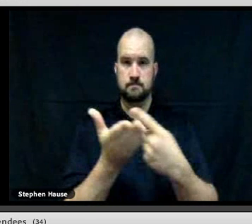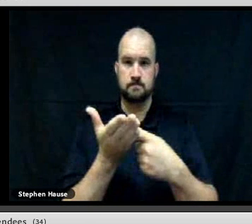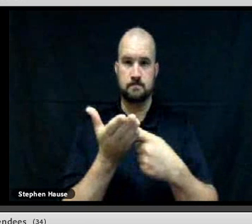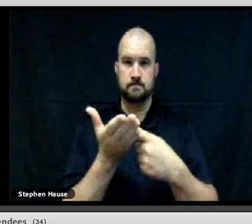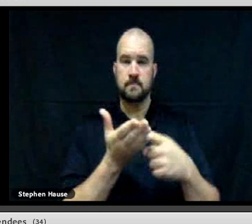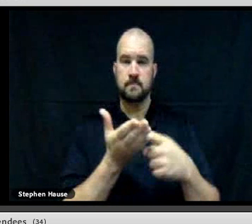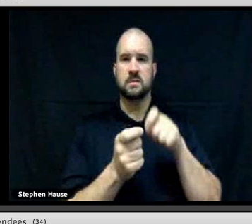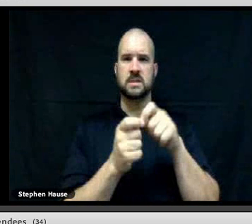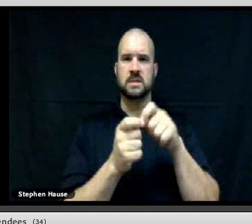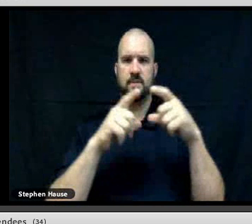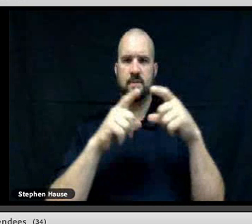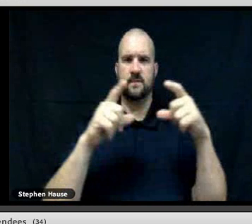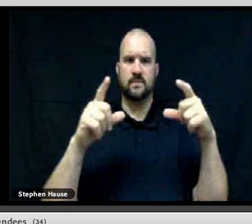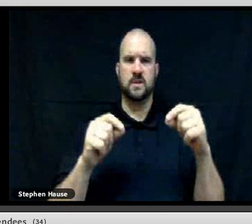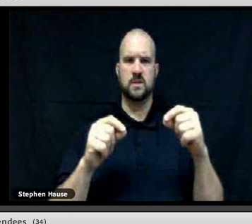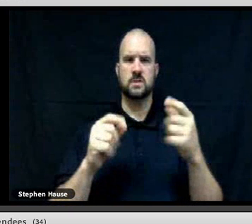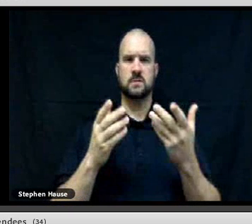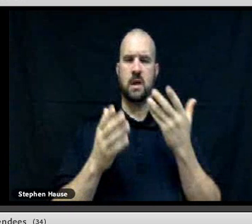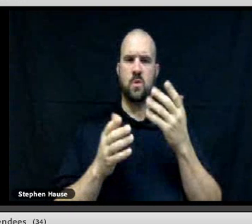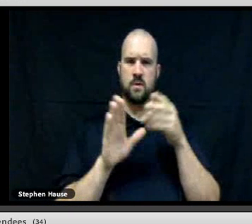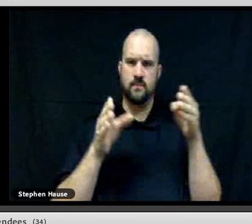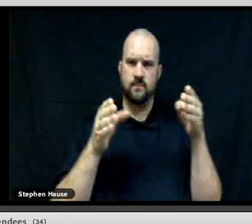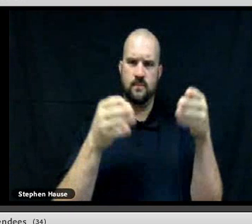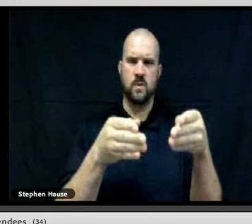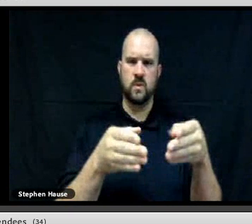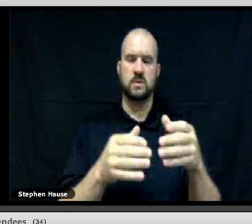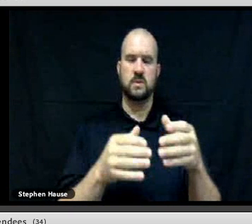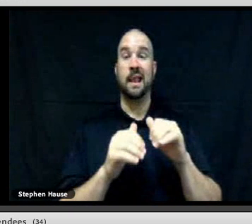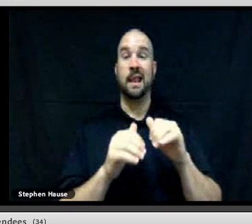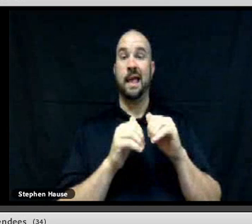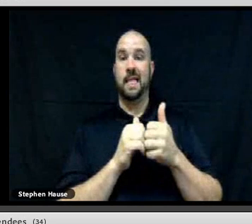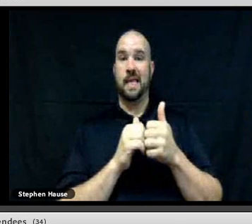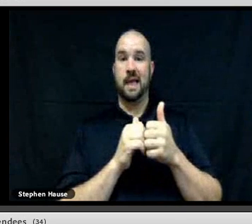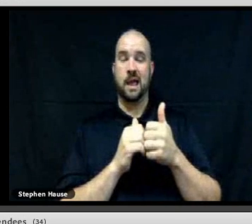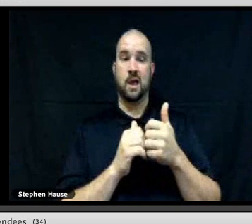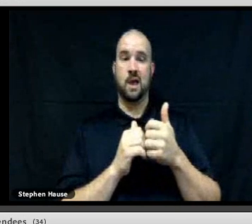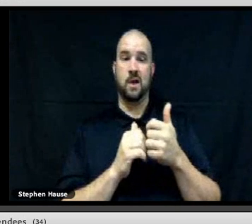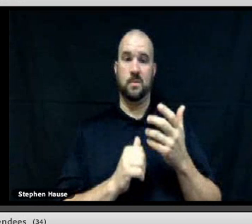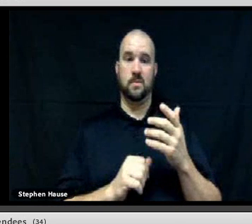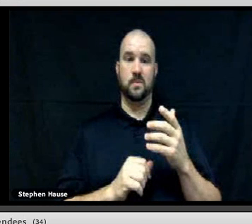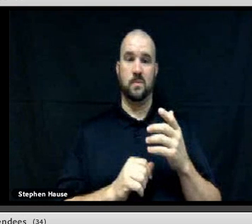and how to, uh, comply with some of the things